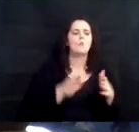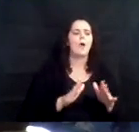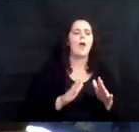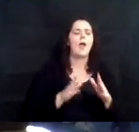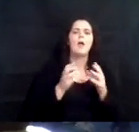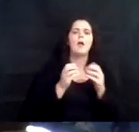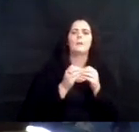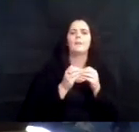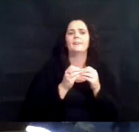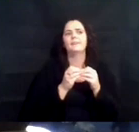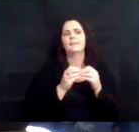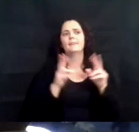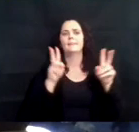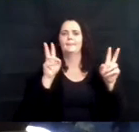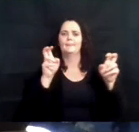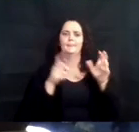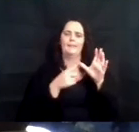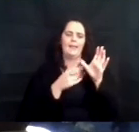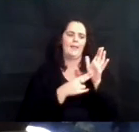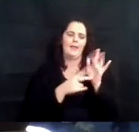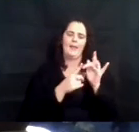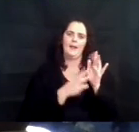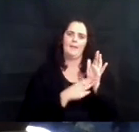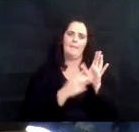he doesn't like to use that word animation and he resists it because